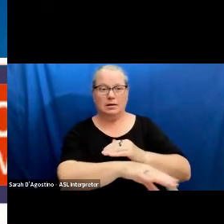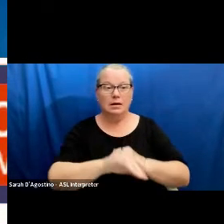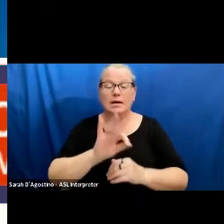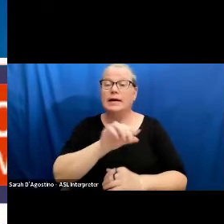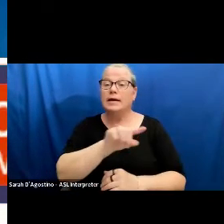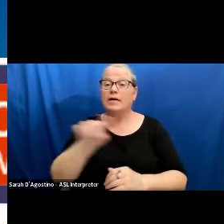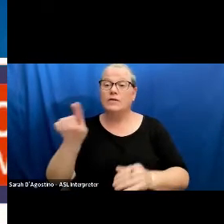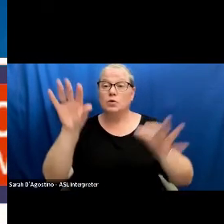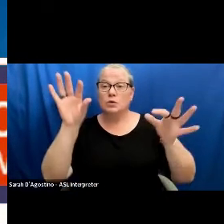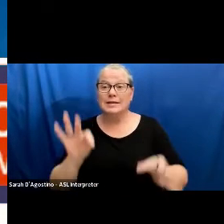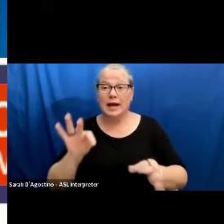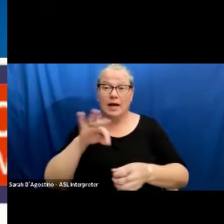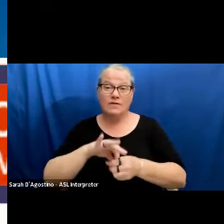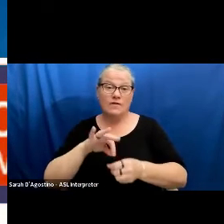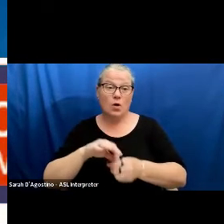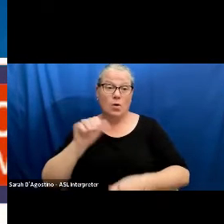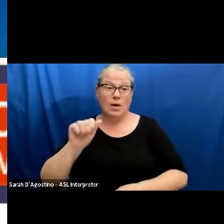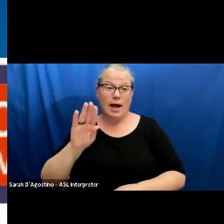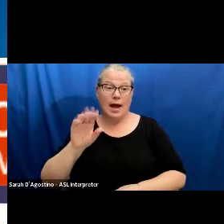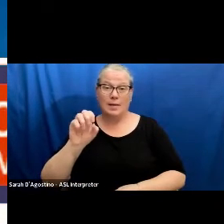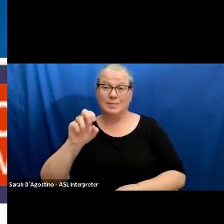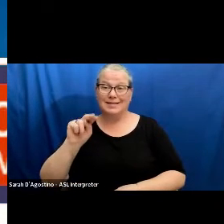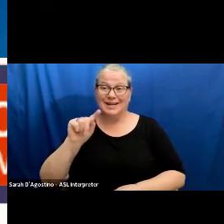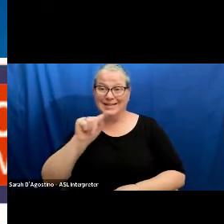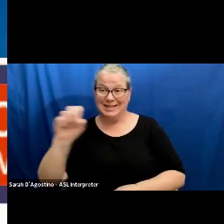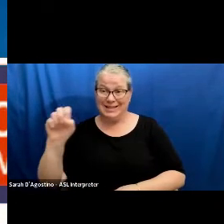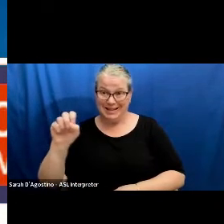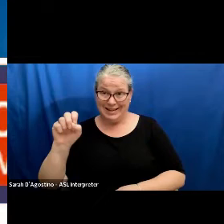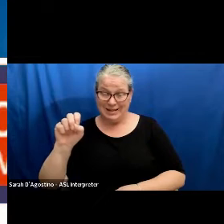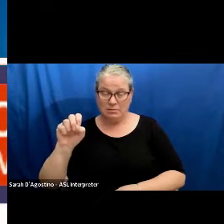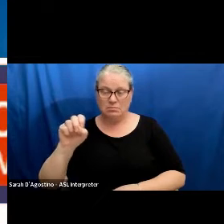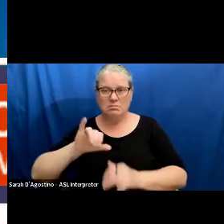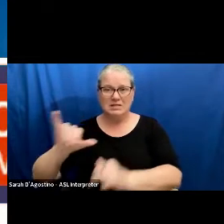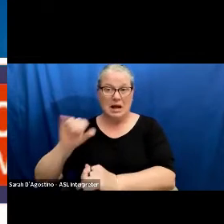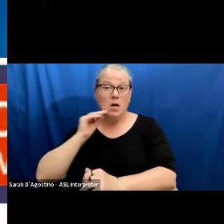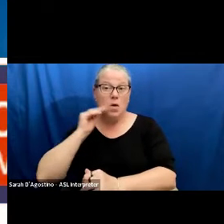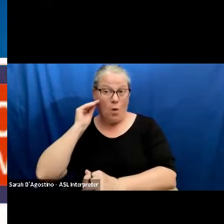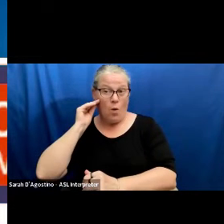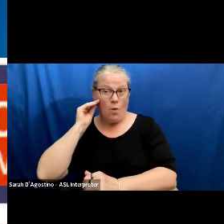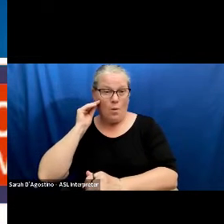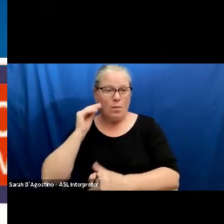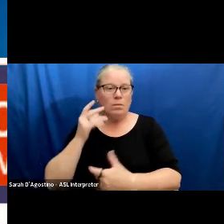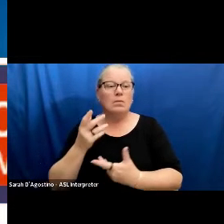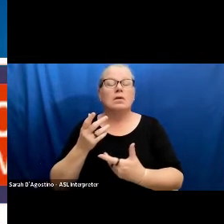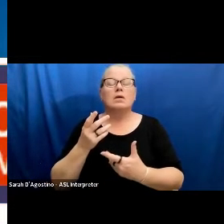to be registered to vote just like if you're voting in person but you also have to submit